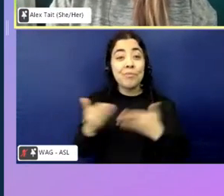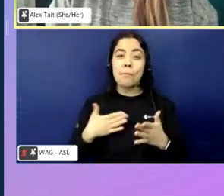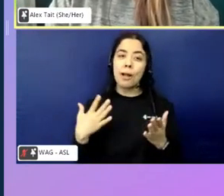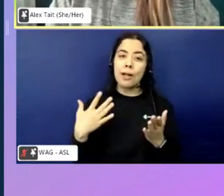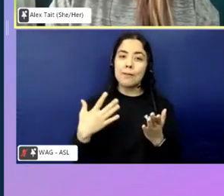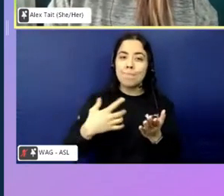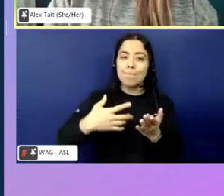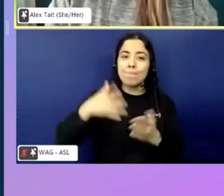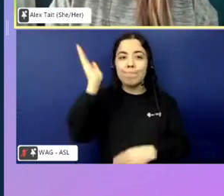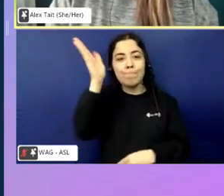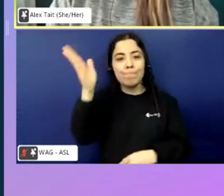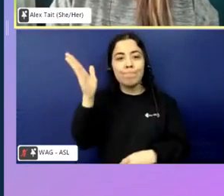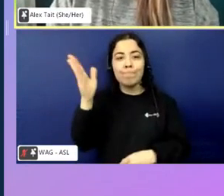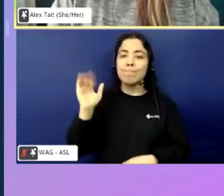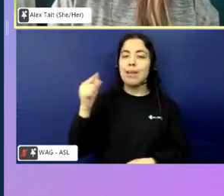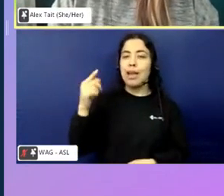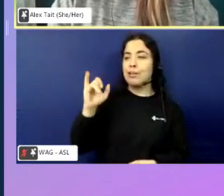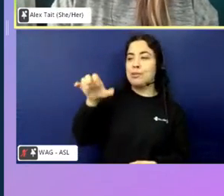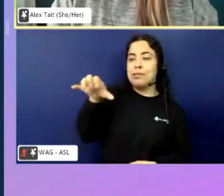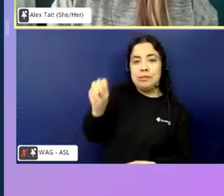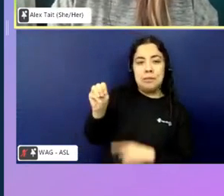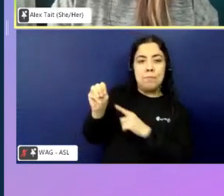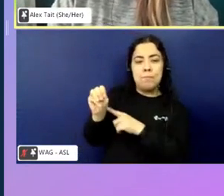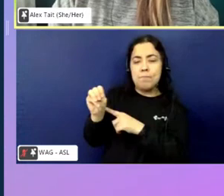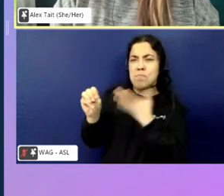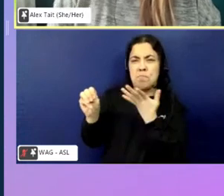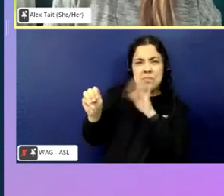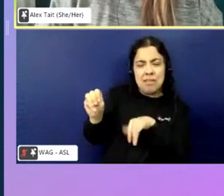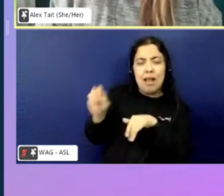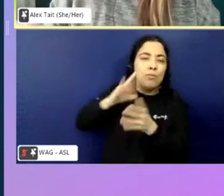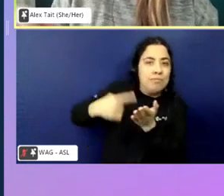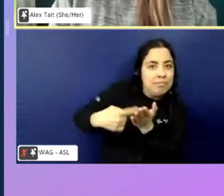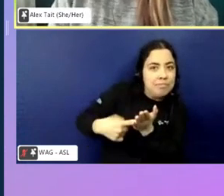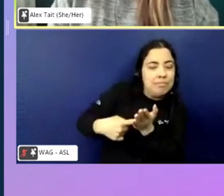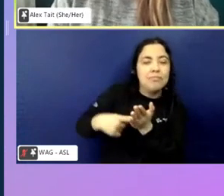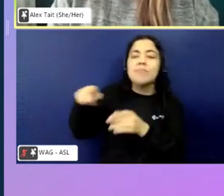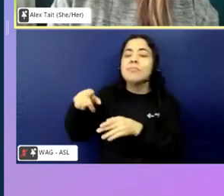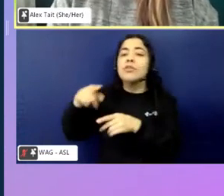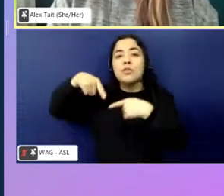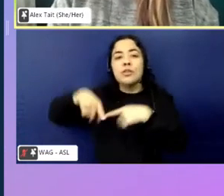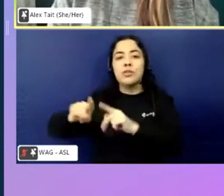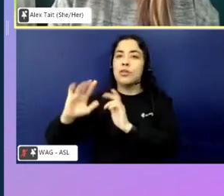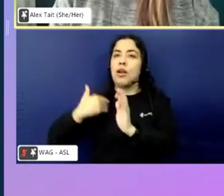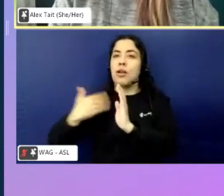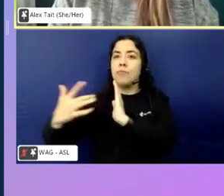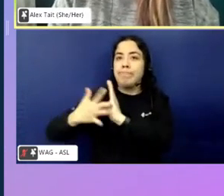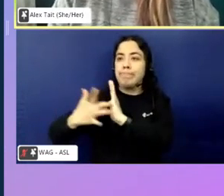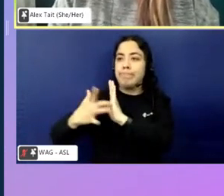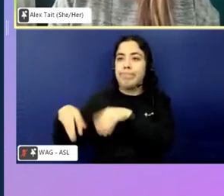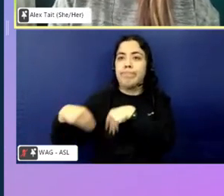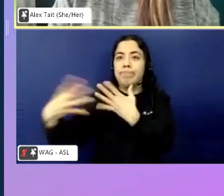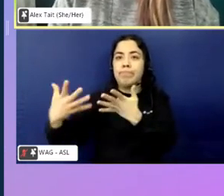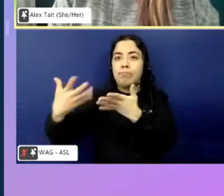going period Laura. Hey everyone welcome to my talk [Alex Tait] You're going to talk about